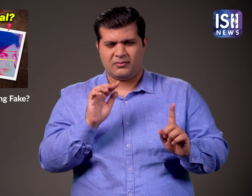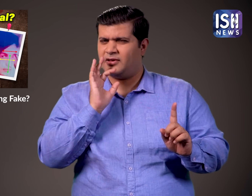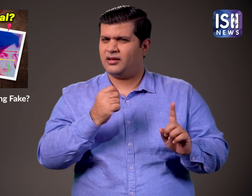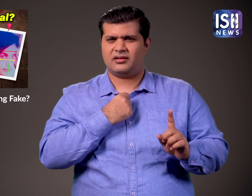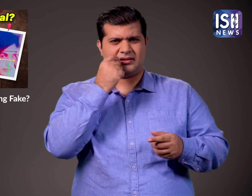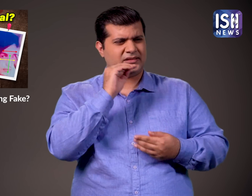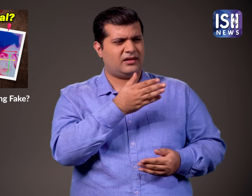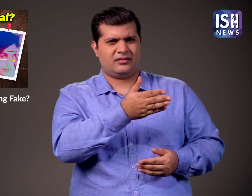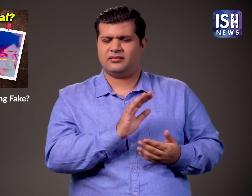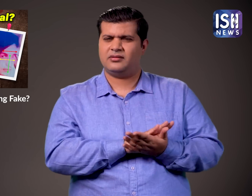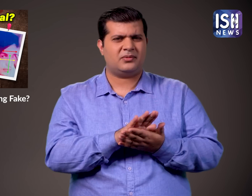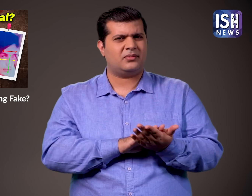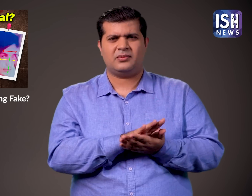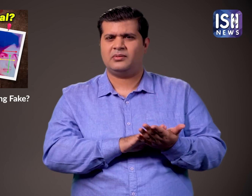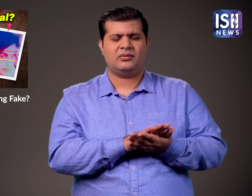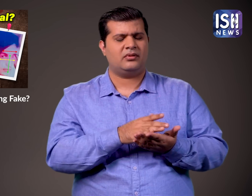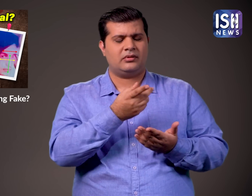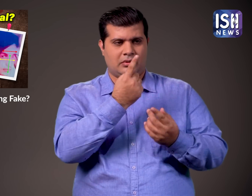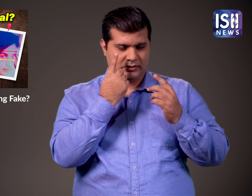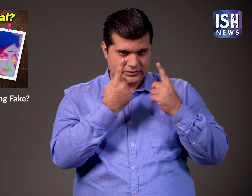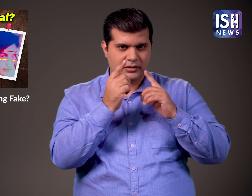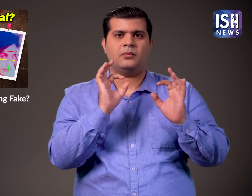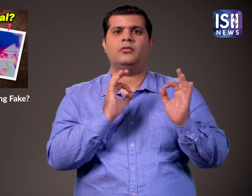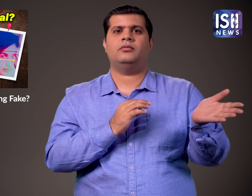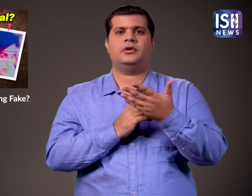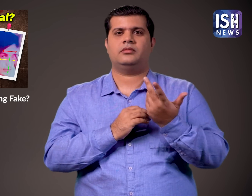Fakir claimed that his son was innocent and it must be investigated.